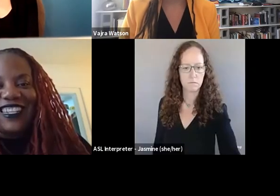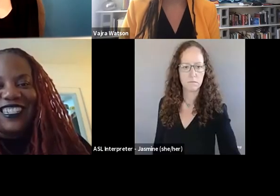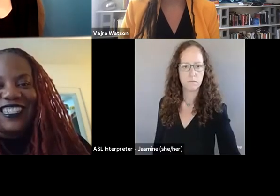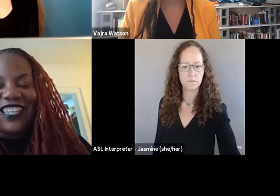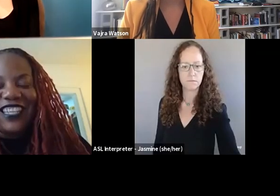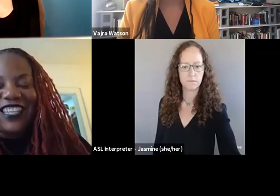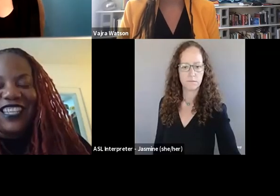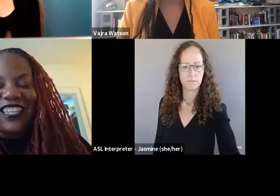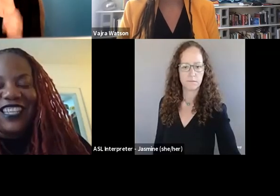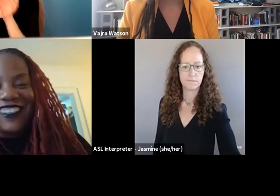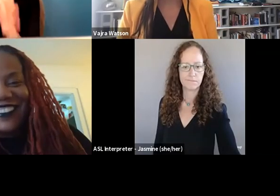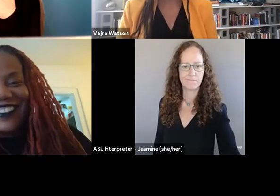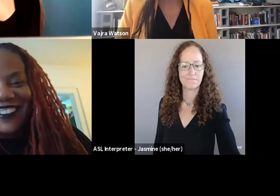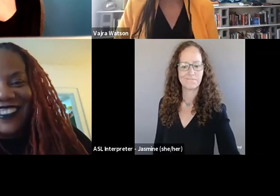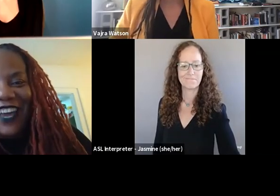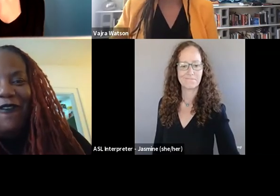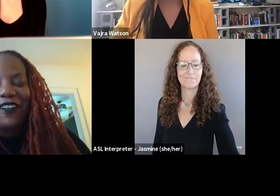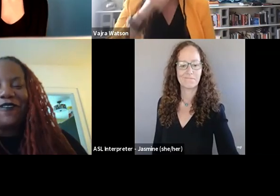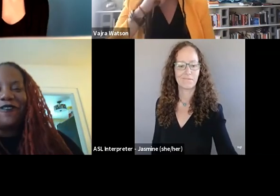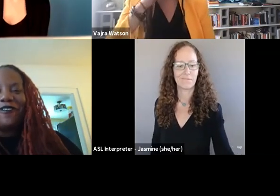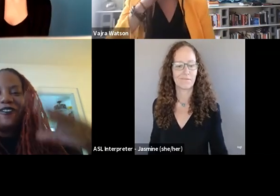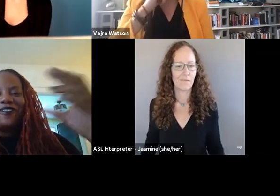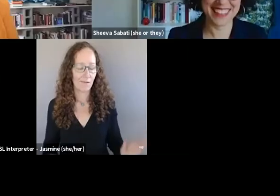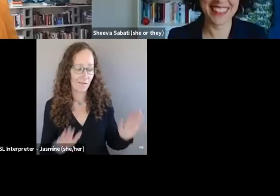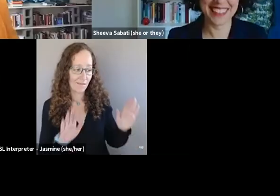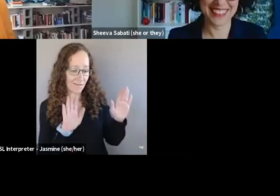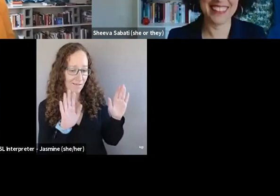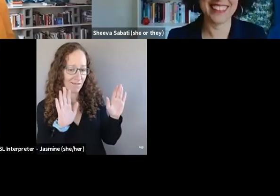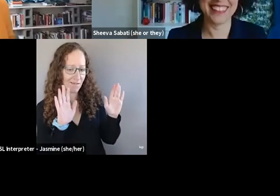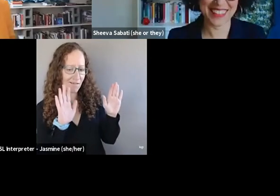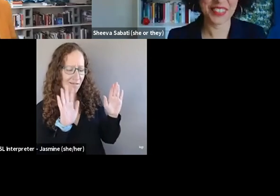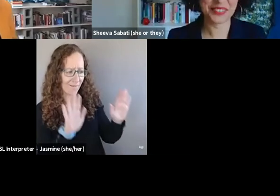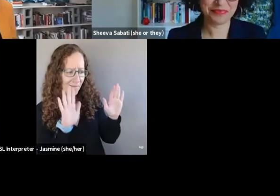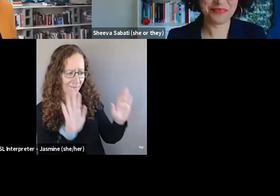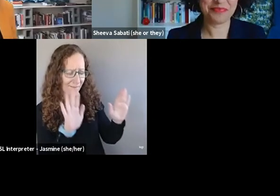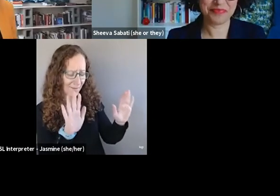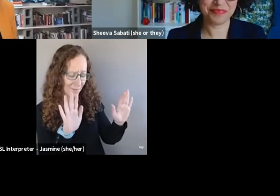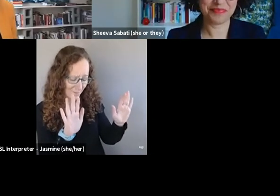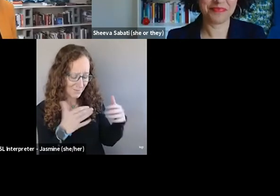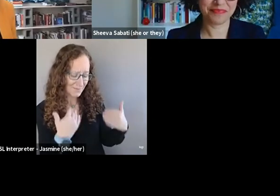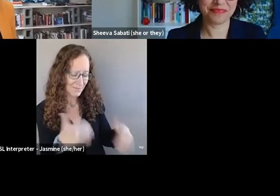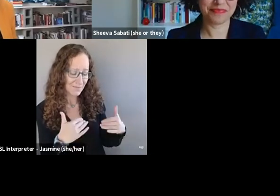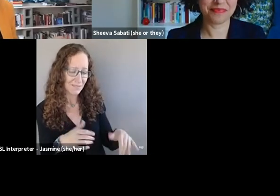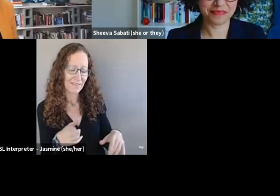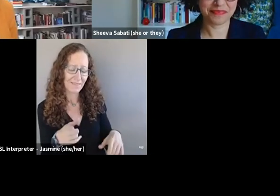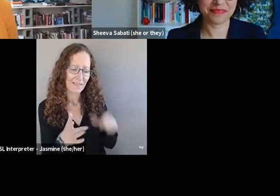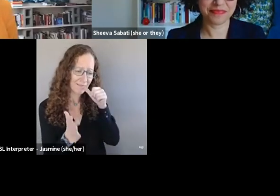to all hail, that wonderful love letter that you shared with us